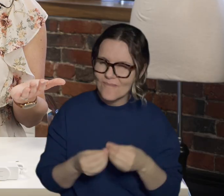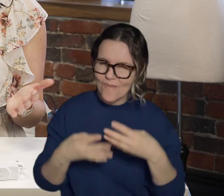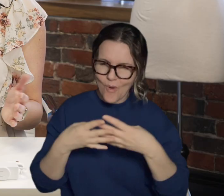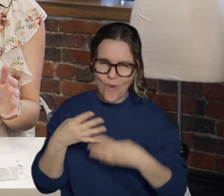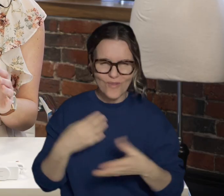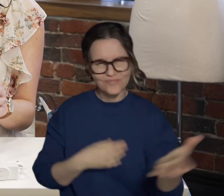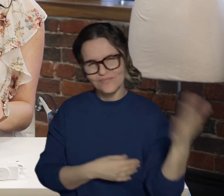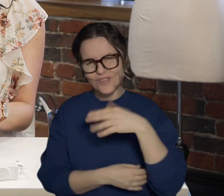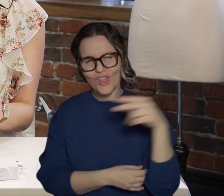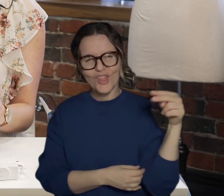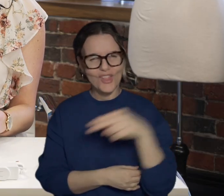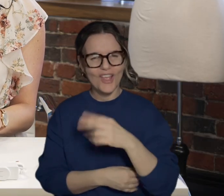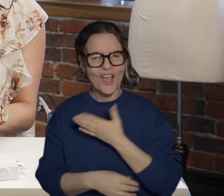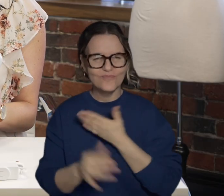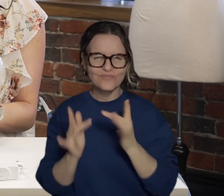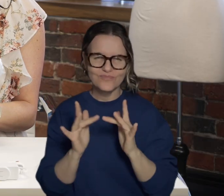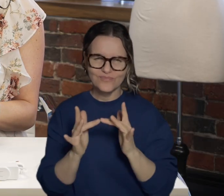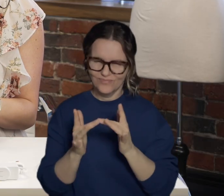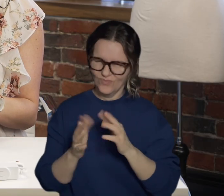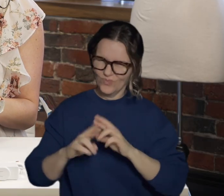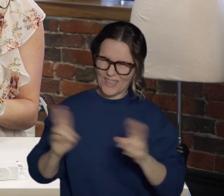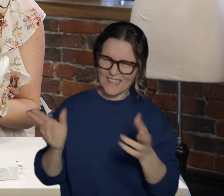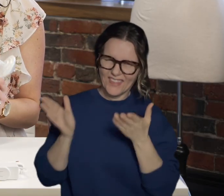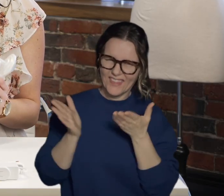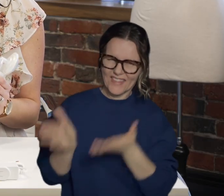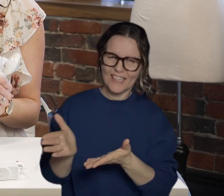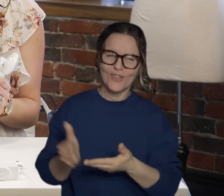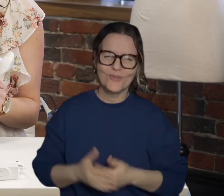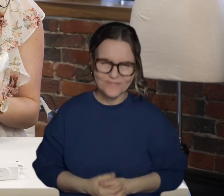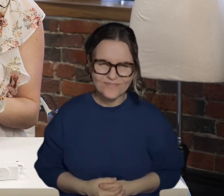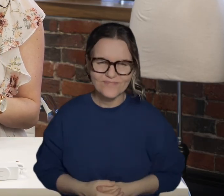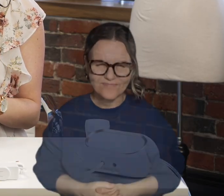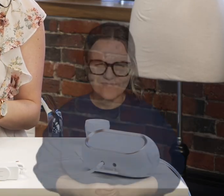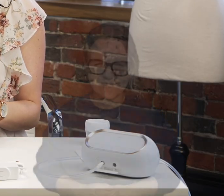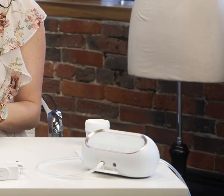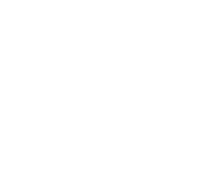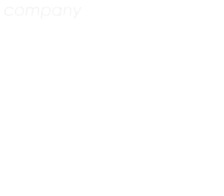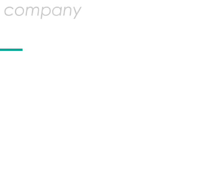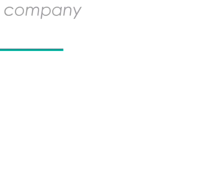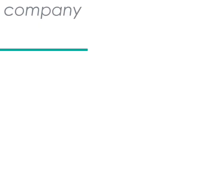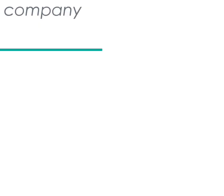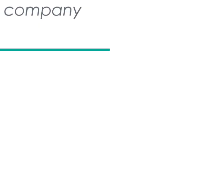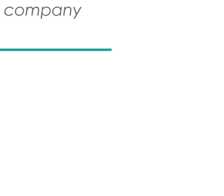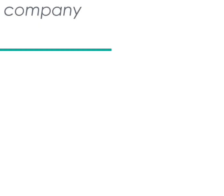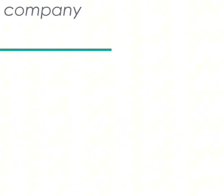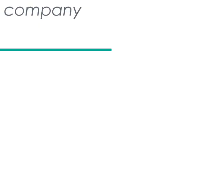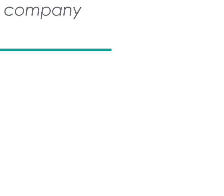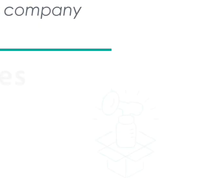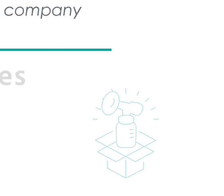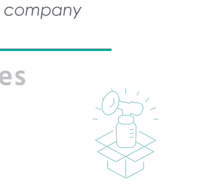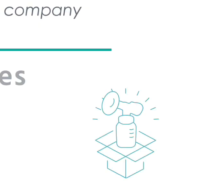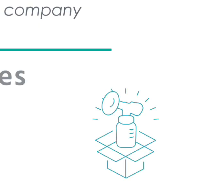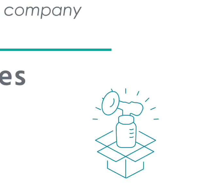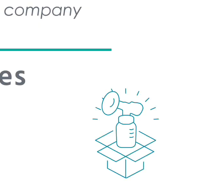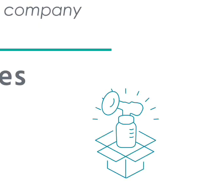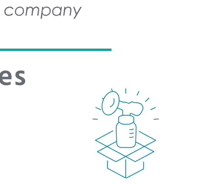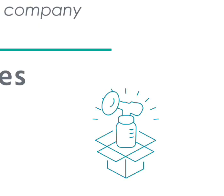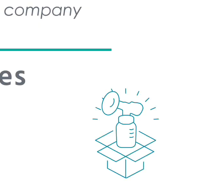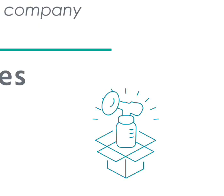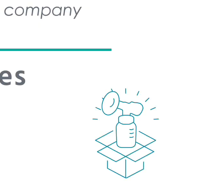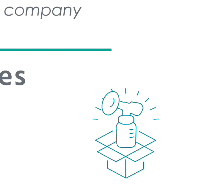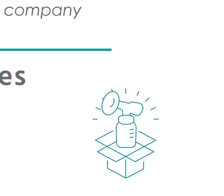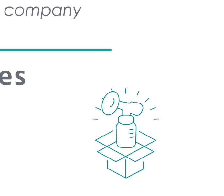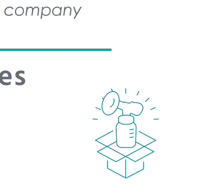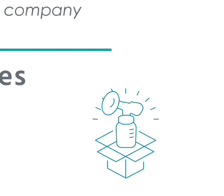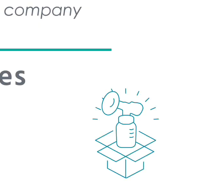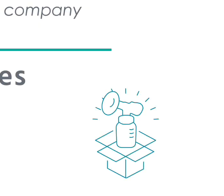resources please visit us at acelleron.com and you'll be able to find them all there